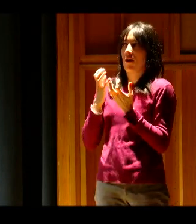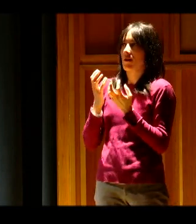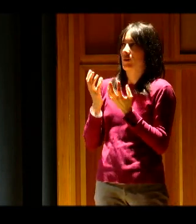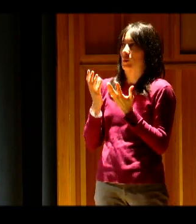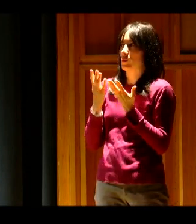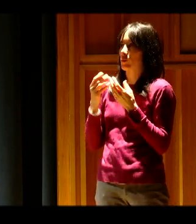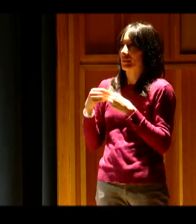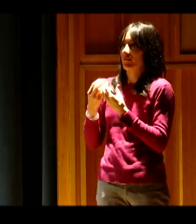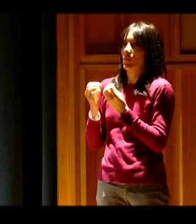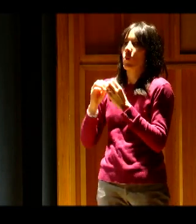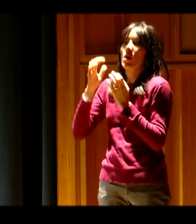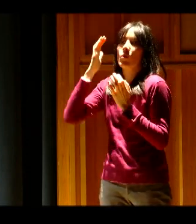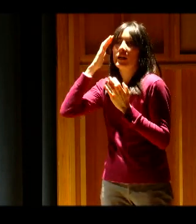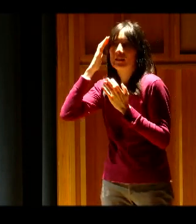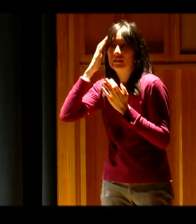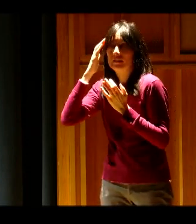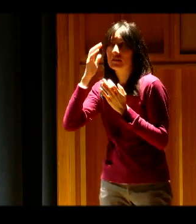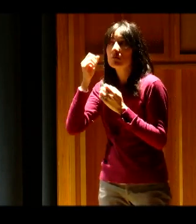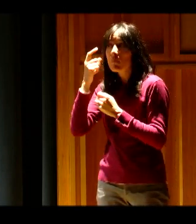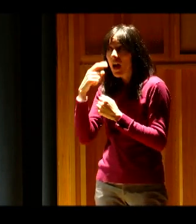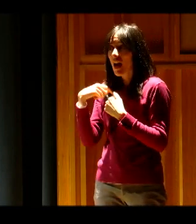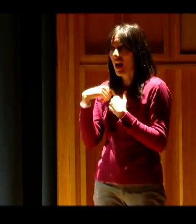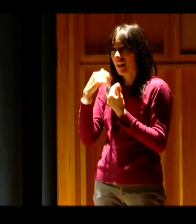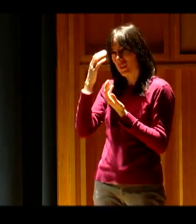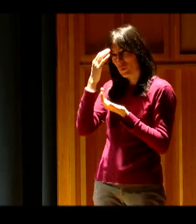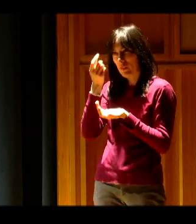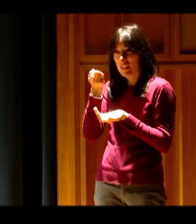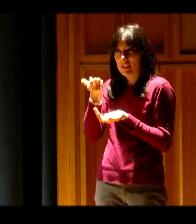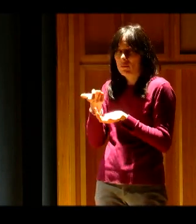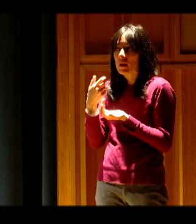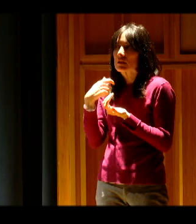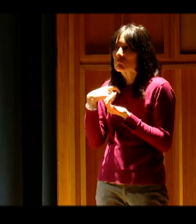but I myself knew very little, really, I mean aside from what I was hearing in the news